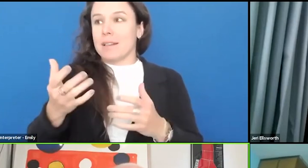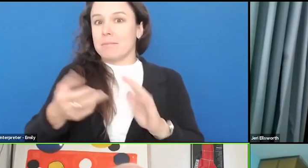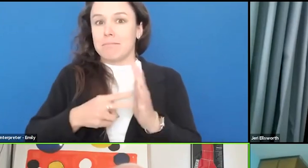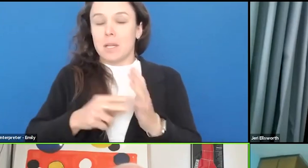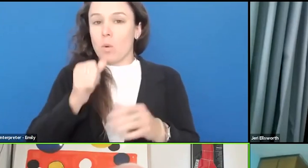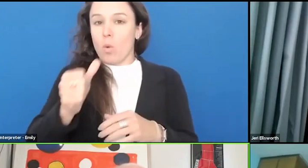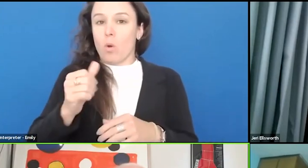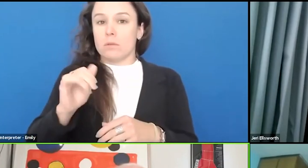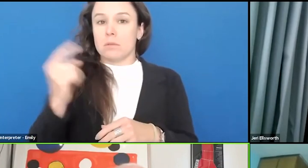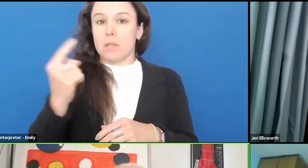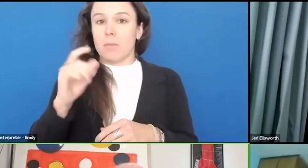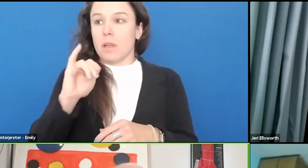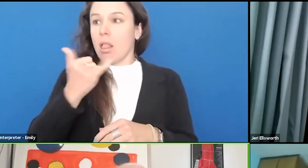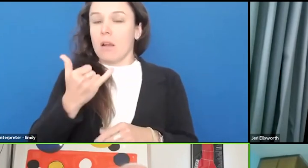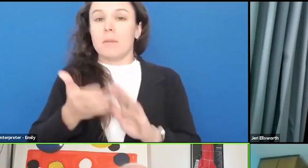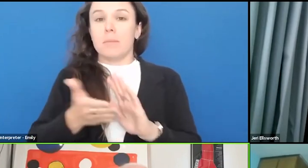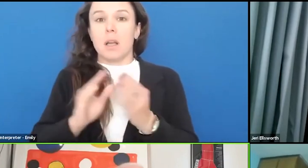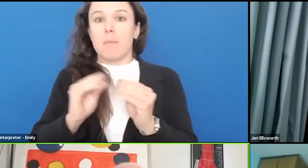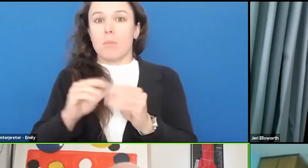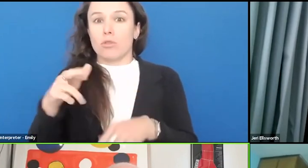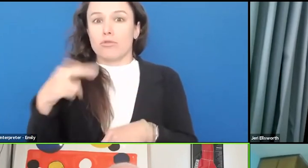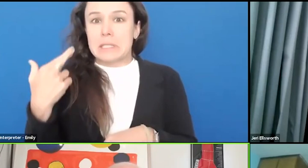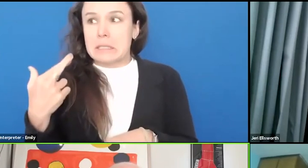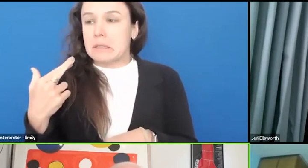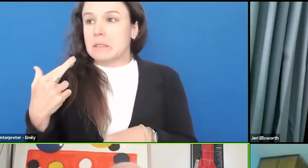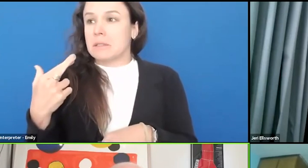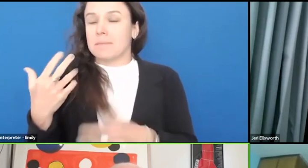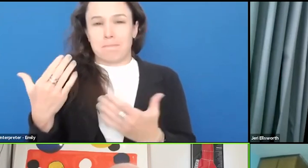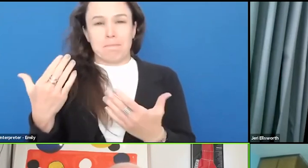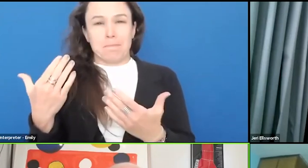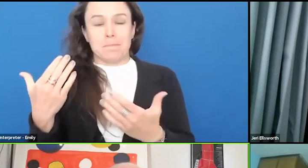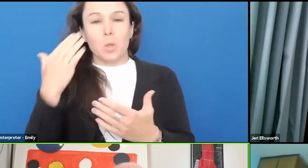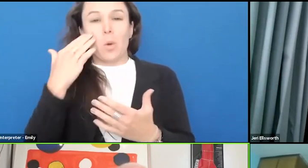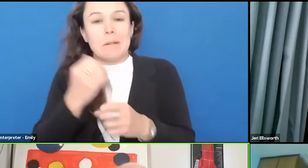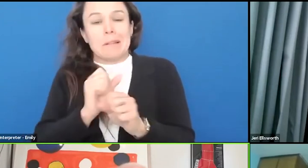that puts you in greater jeopardy and risk above a certain threshold that either a company,